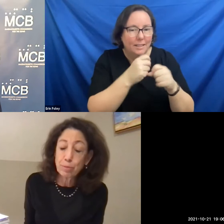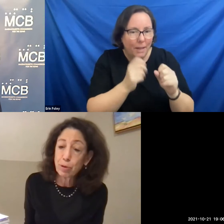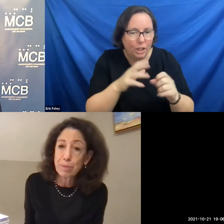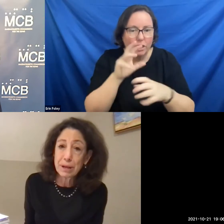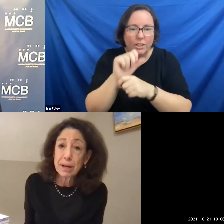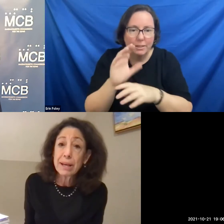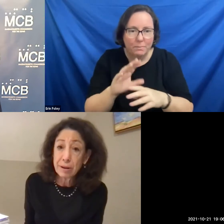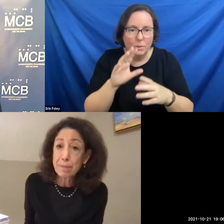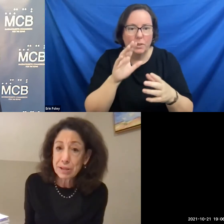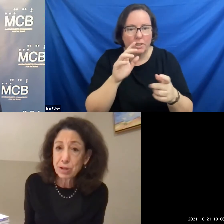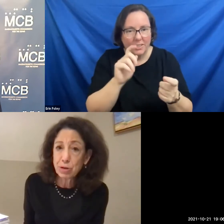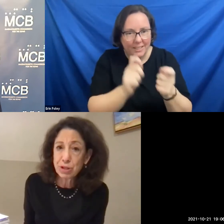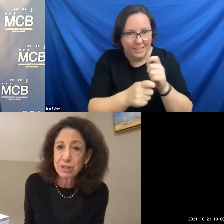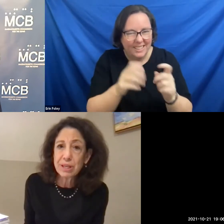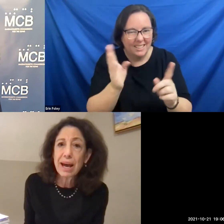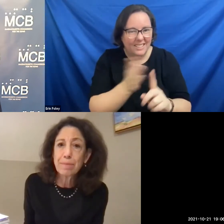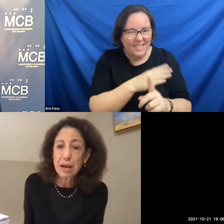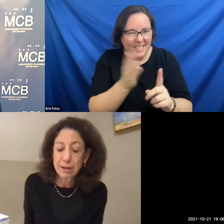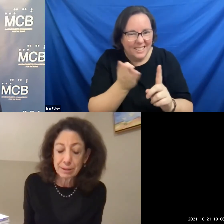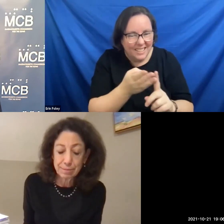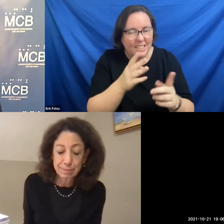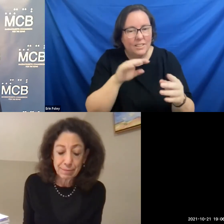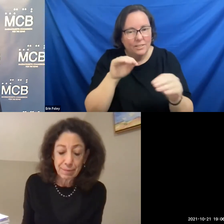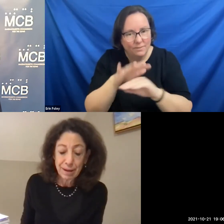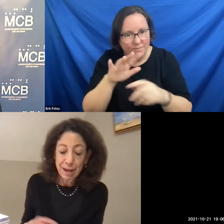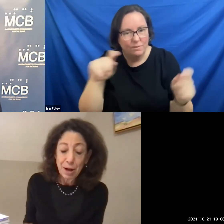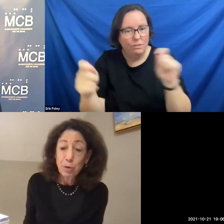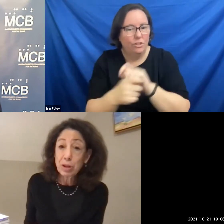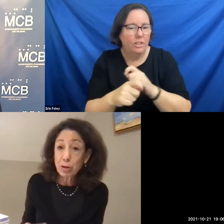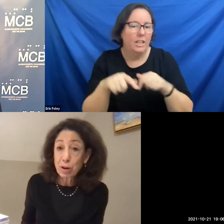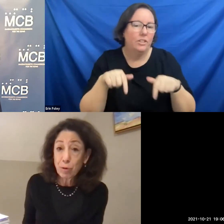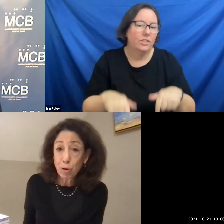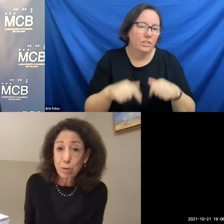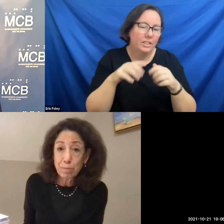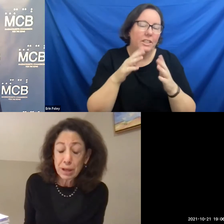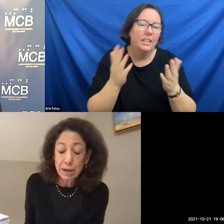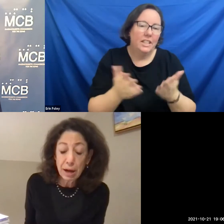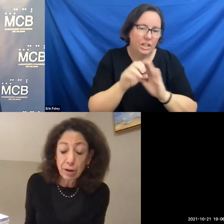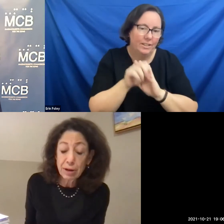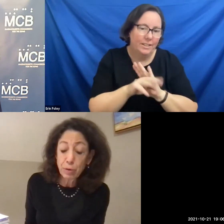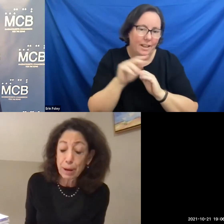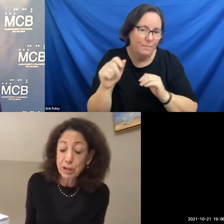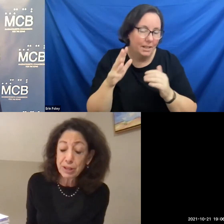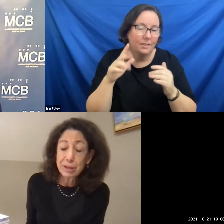employment here in Massachusetts and beyond. With a 34-million-dollar annual budget the